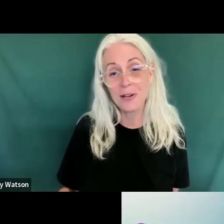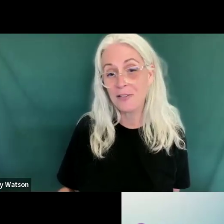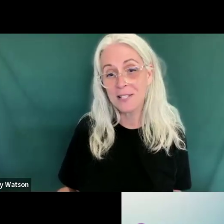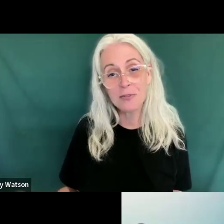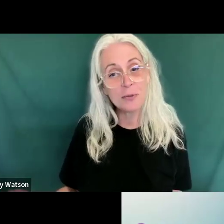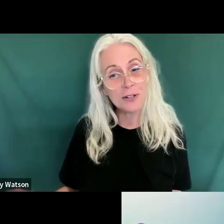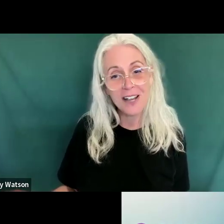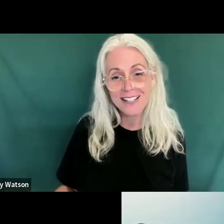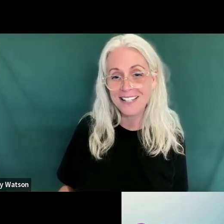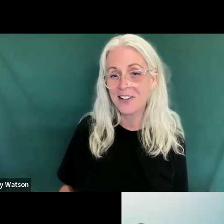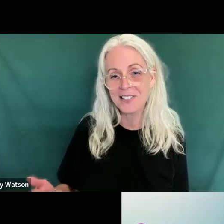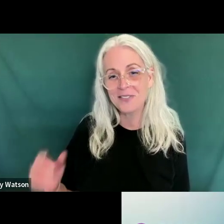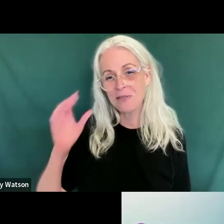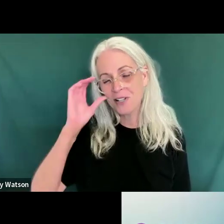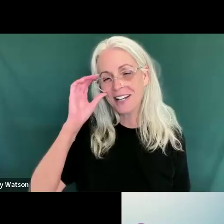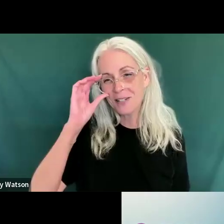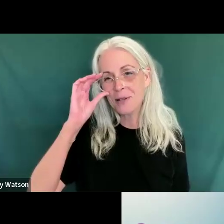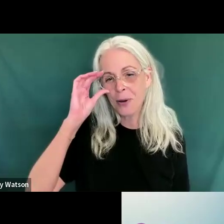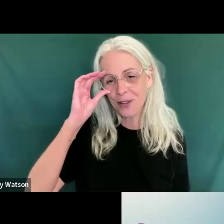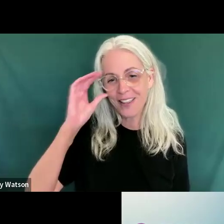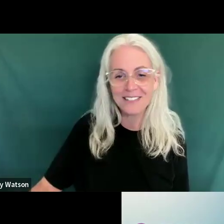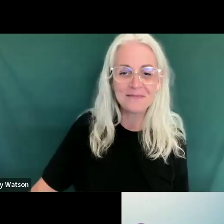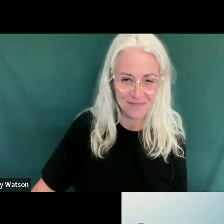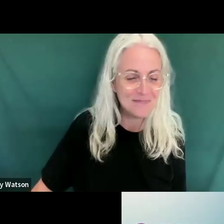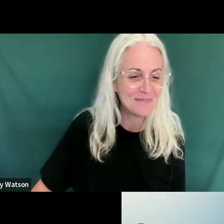you know, everything's moving pretty fast now, so we're excited to be a part of that.